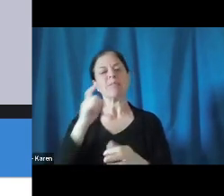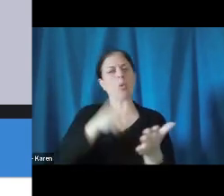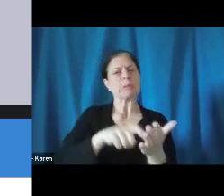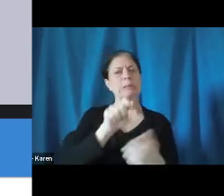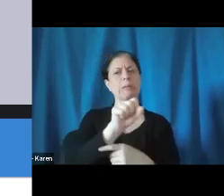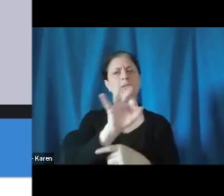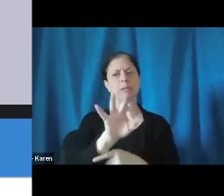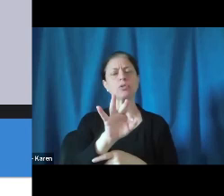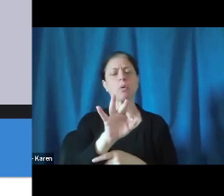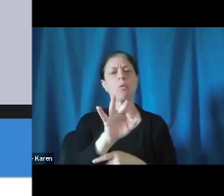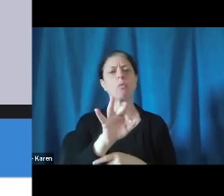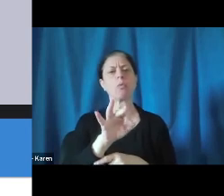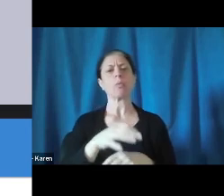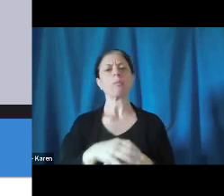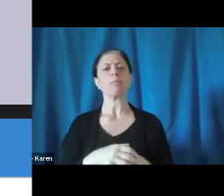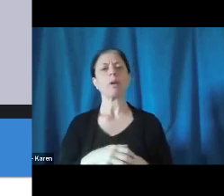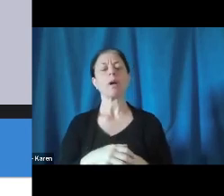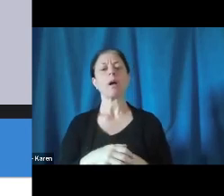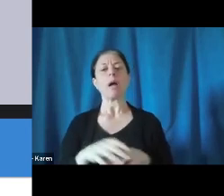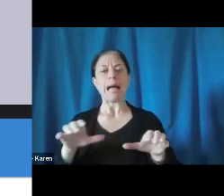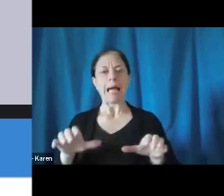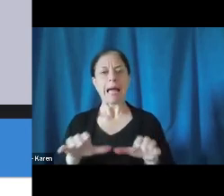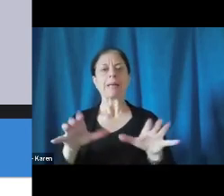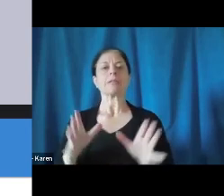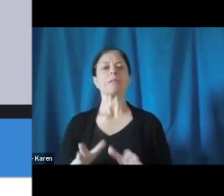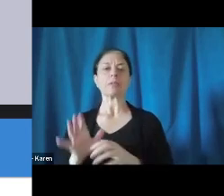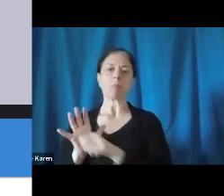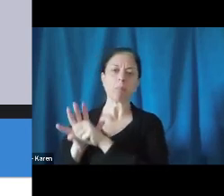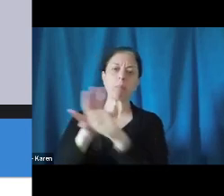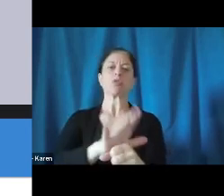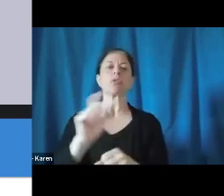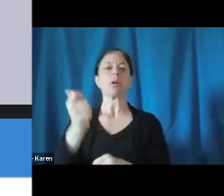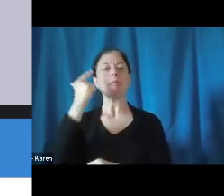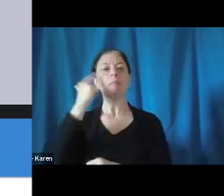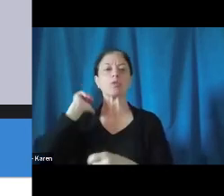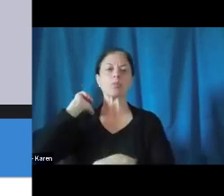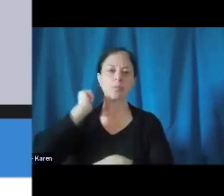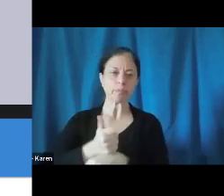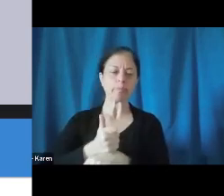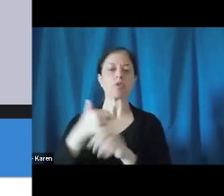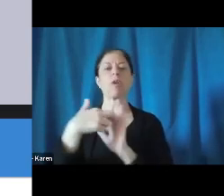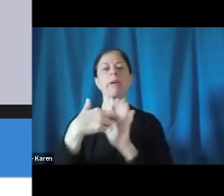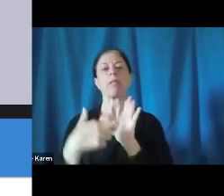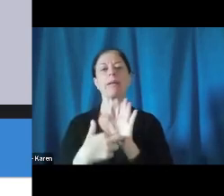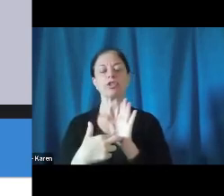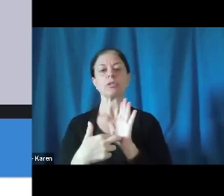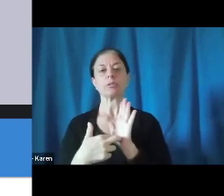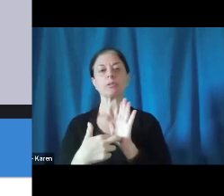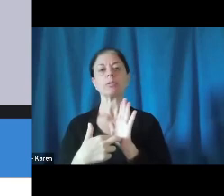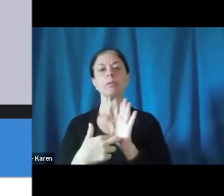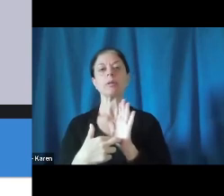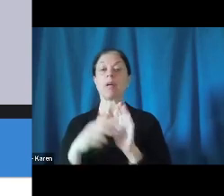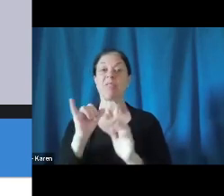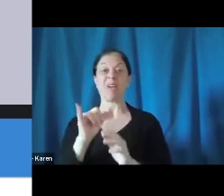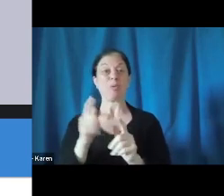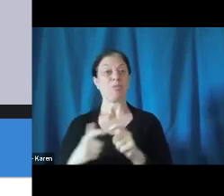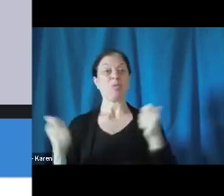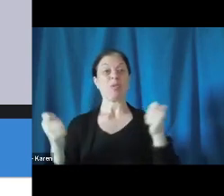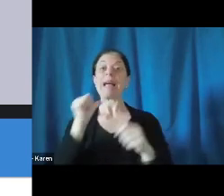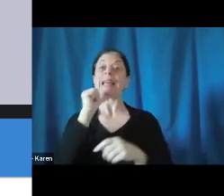programs. And after years of delay, most notably in San Francisco, activists were able to push the government and